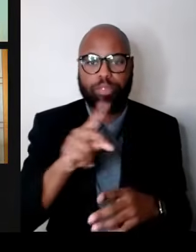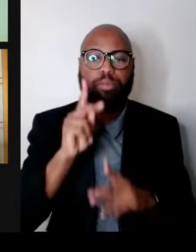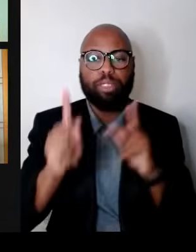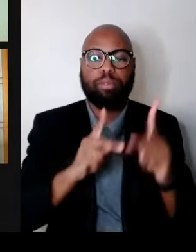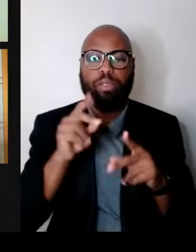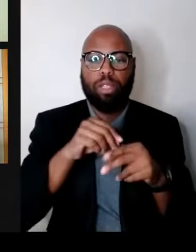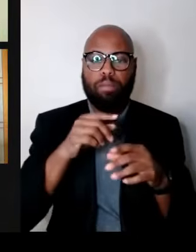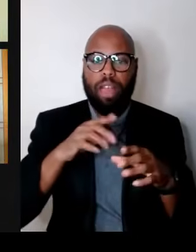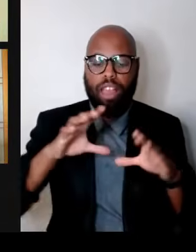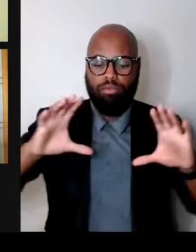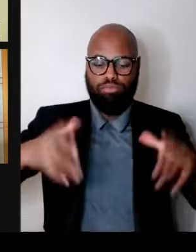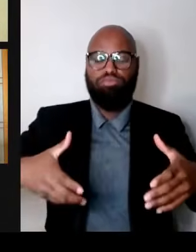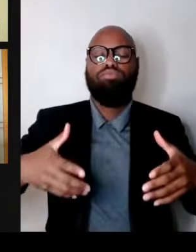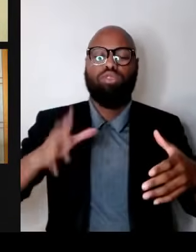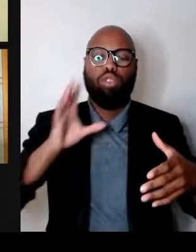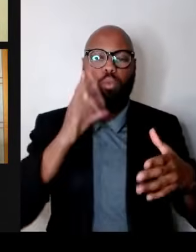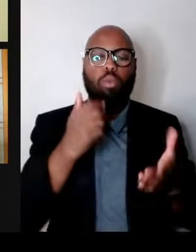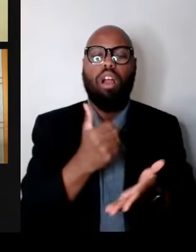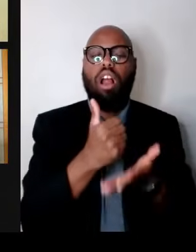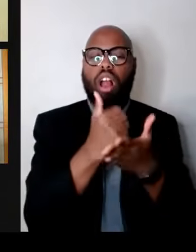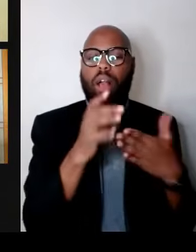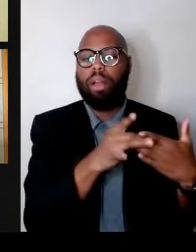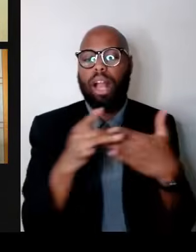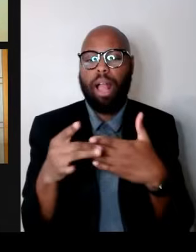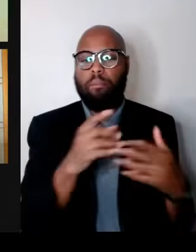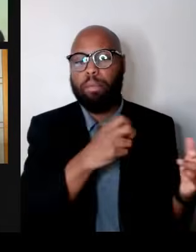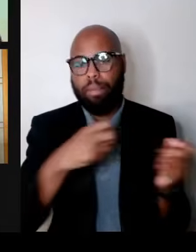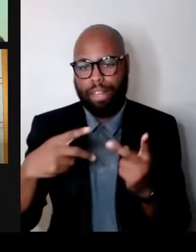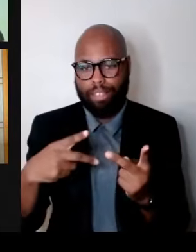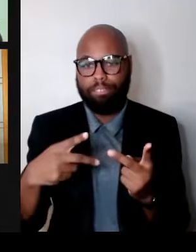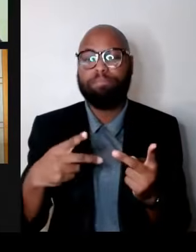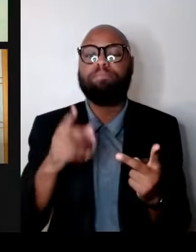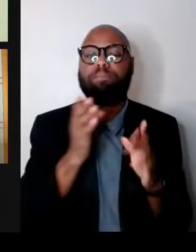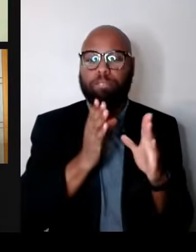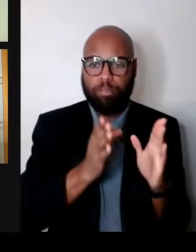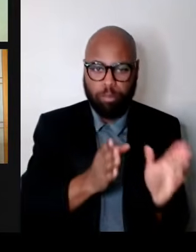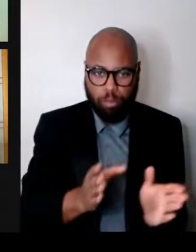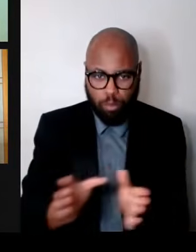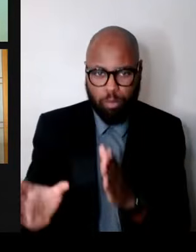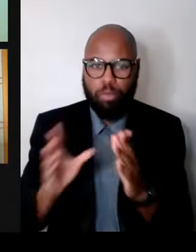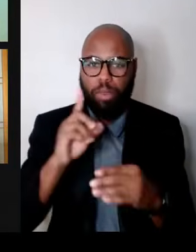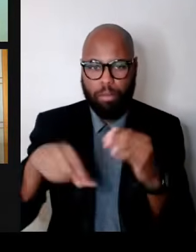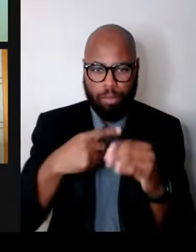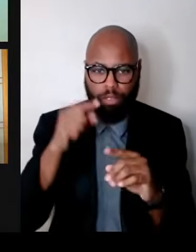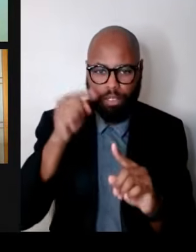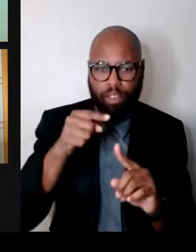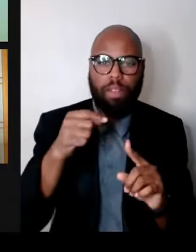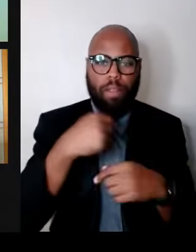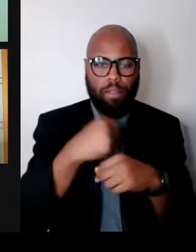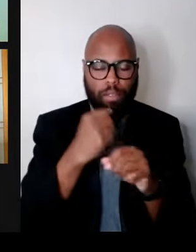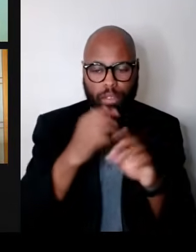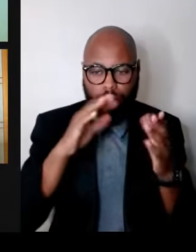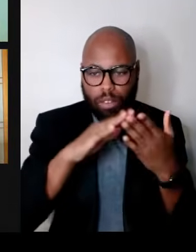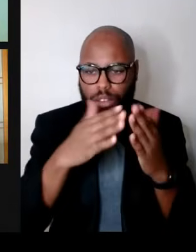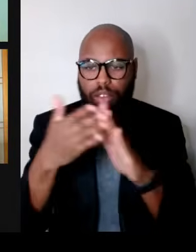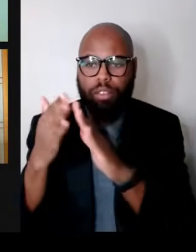And that's what's organizing is about, creating community. Yeah, I think I love that, Judith